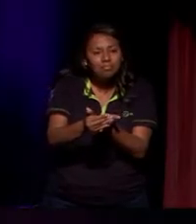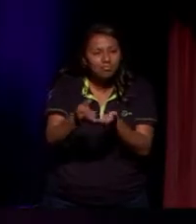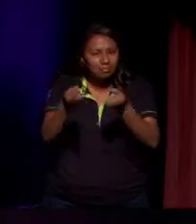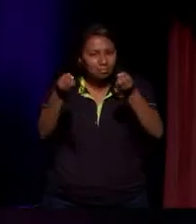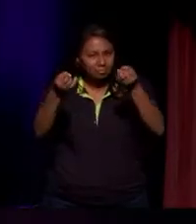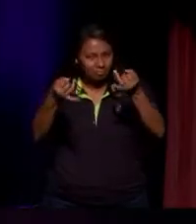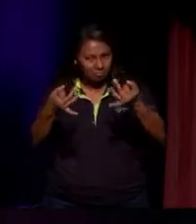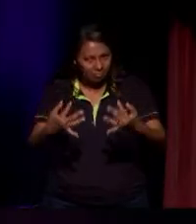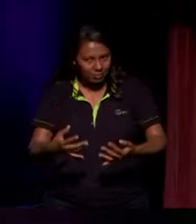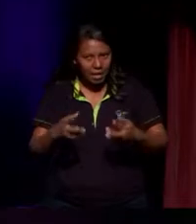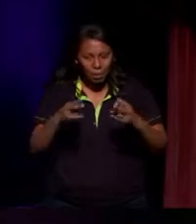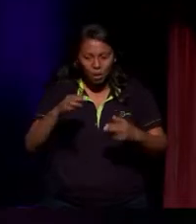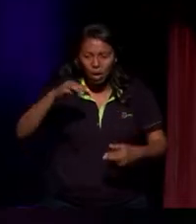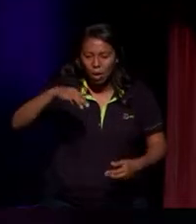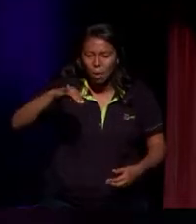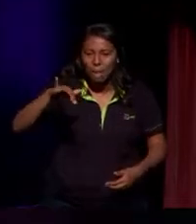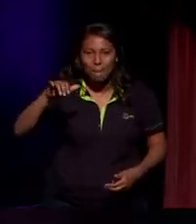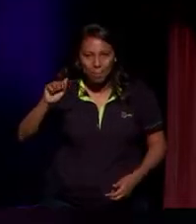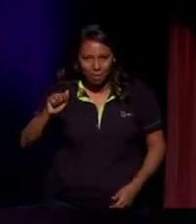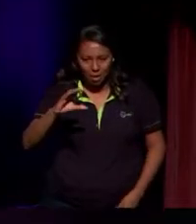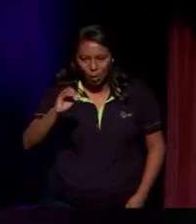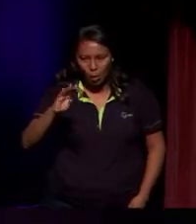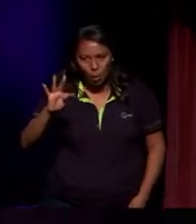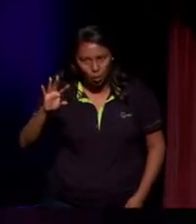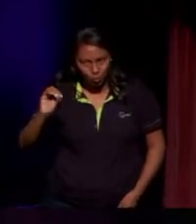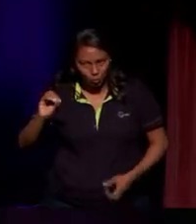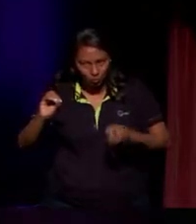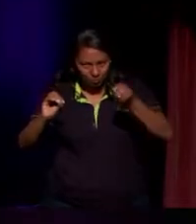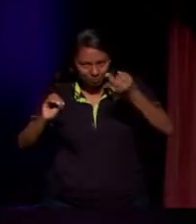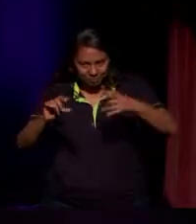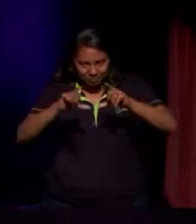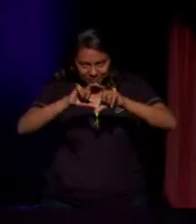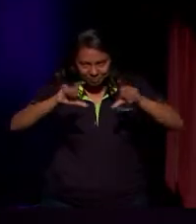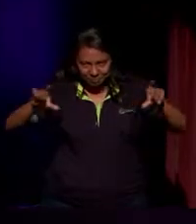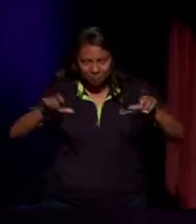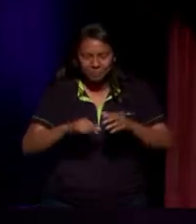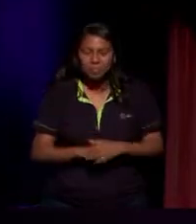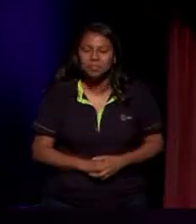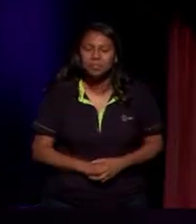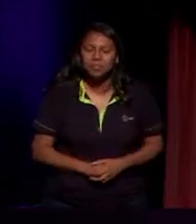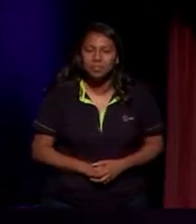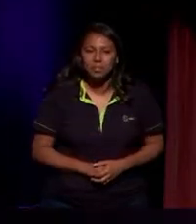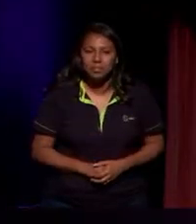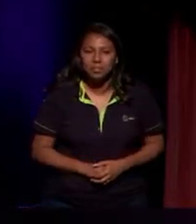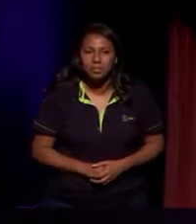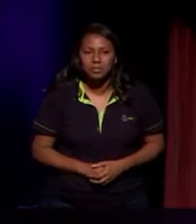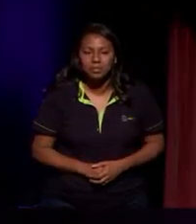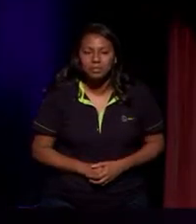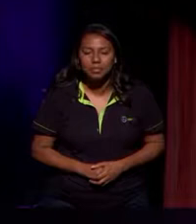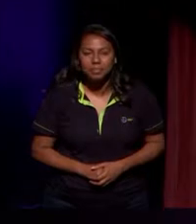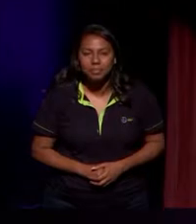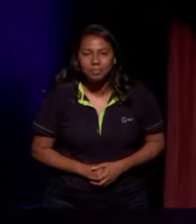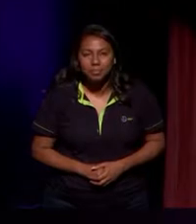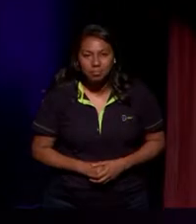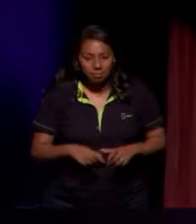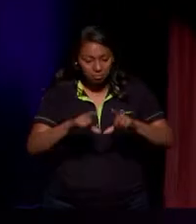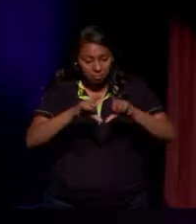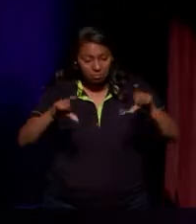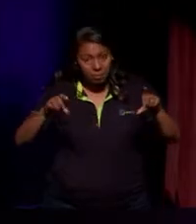from which I withdraw the topic of the conversation. It's a preface which Mia Couto wrote